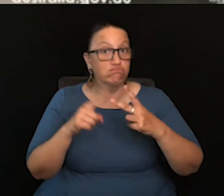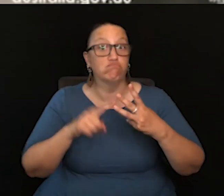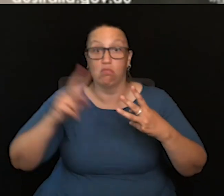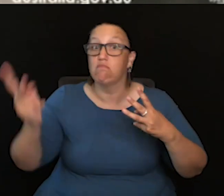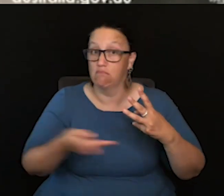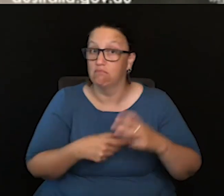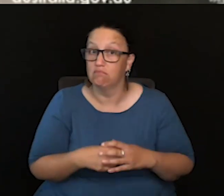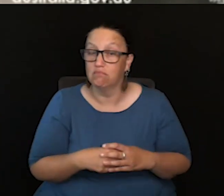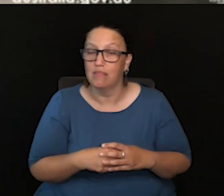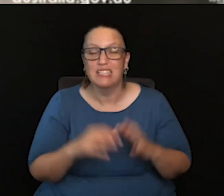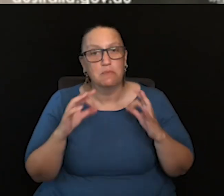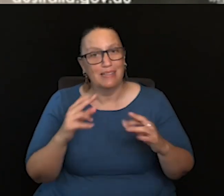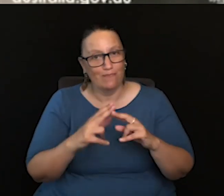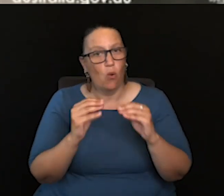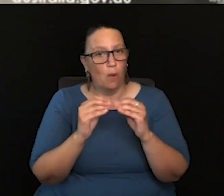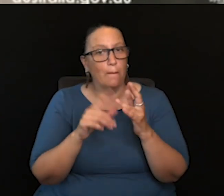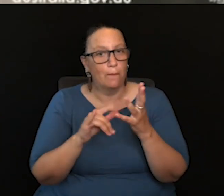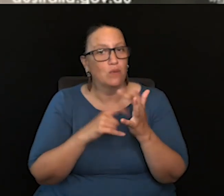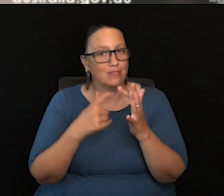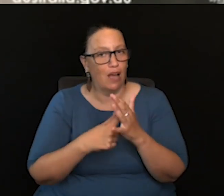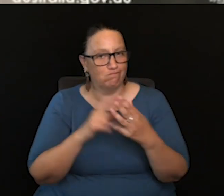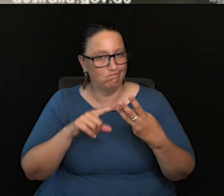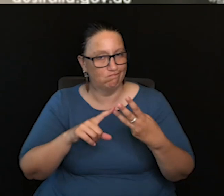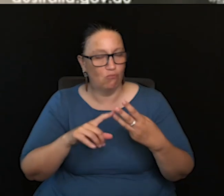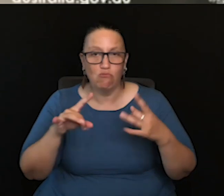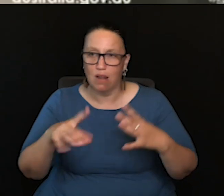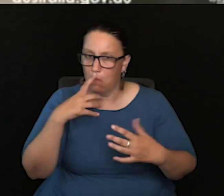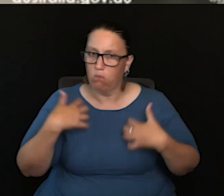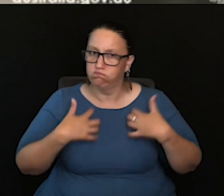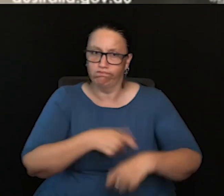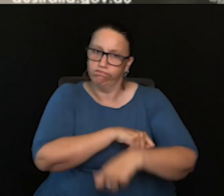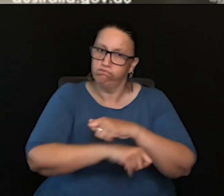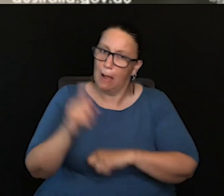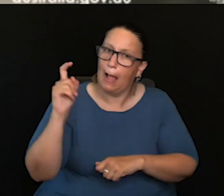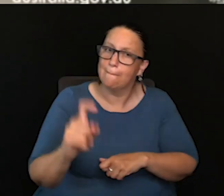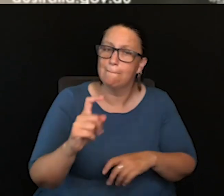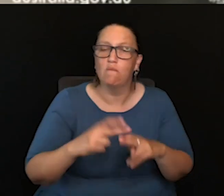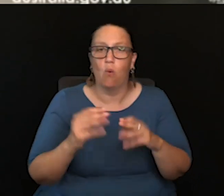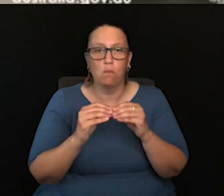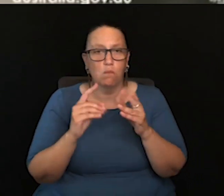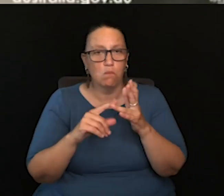with regards to boosters. So, Australians have stepped forward. But, there is still significant capacity.